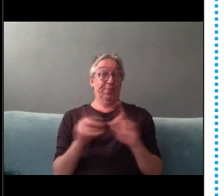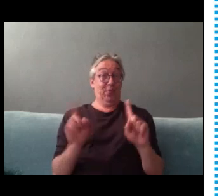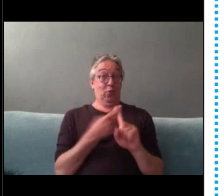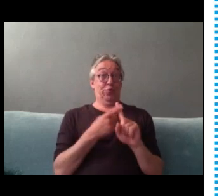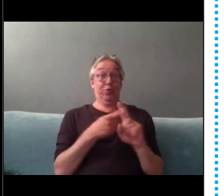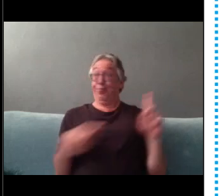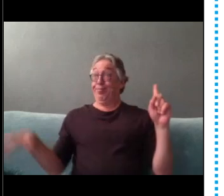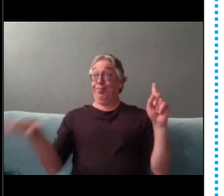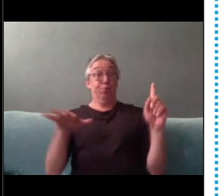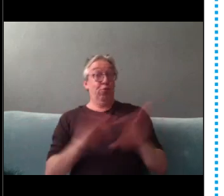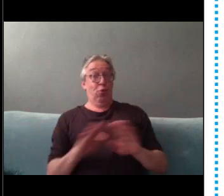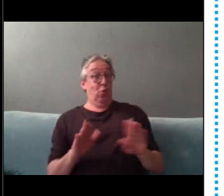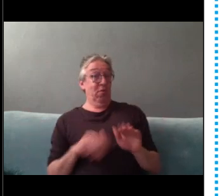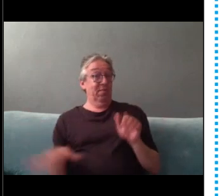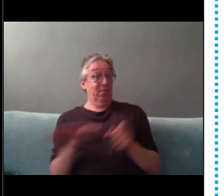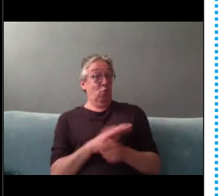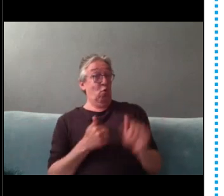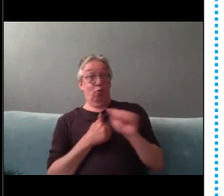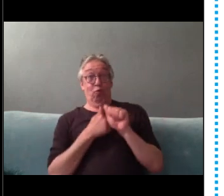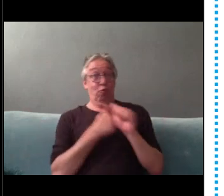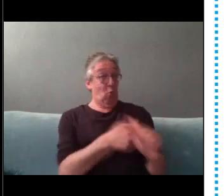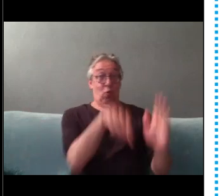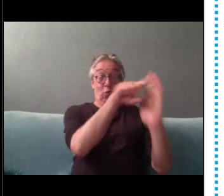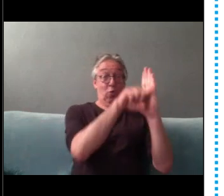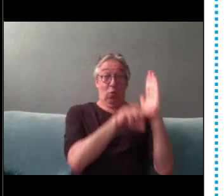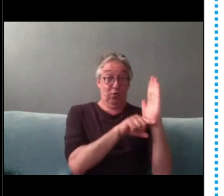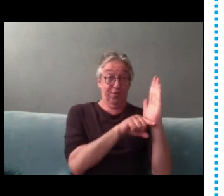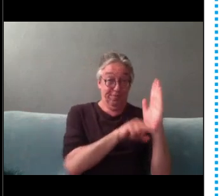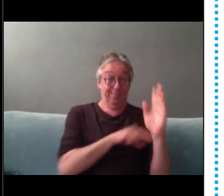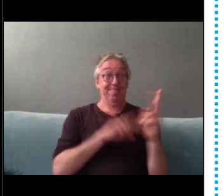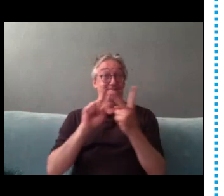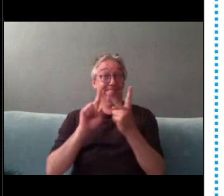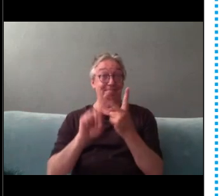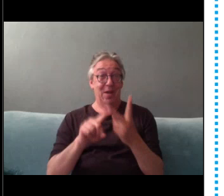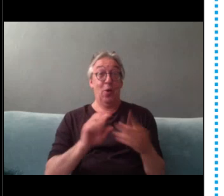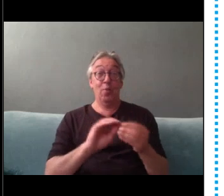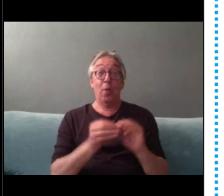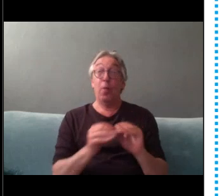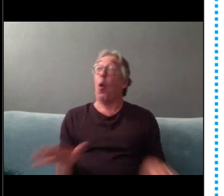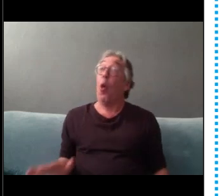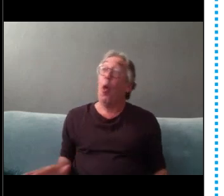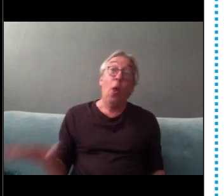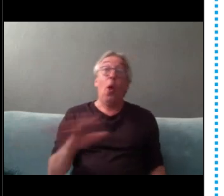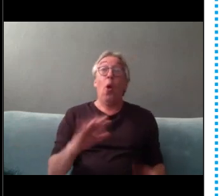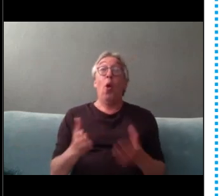as I said that not all boat services are actually included here.